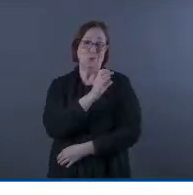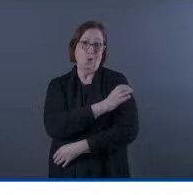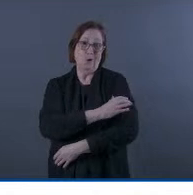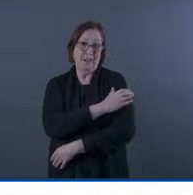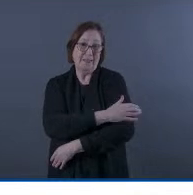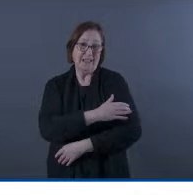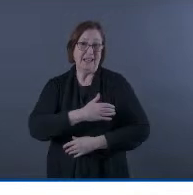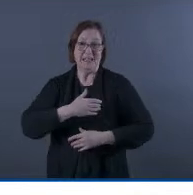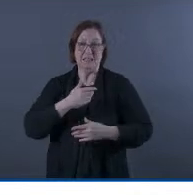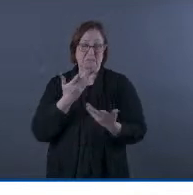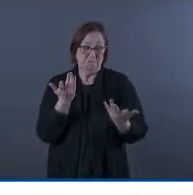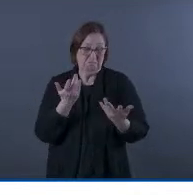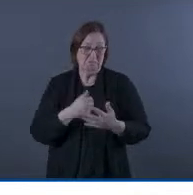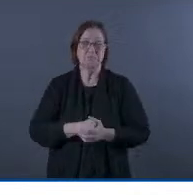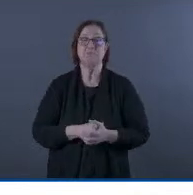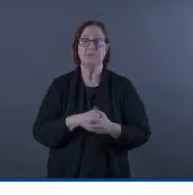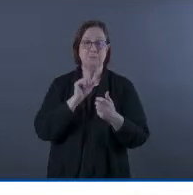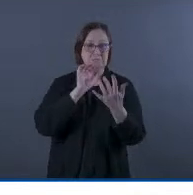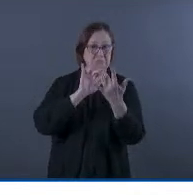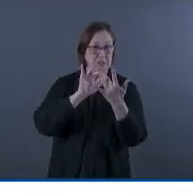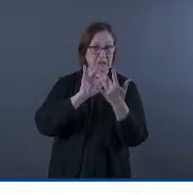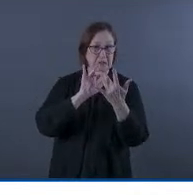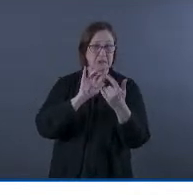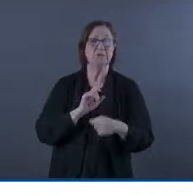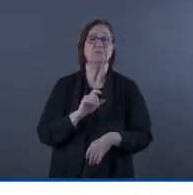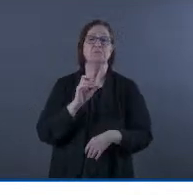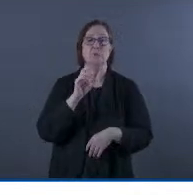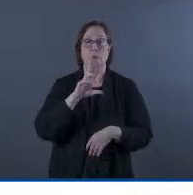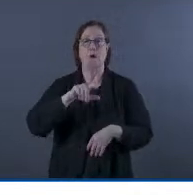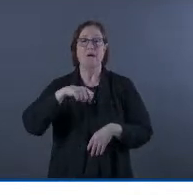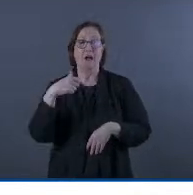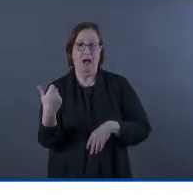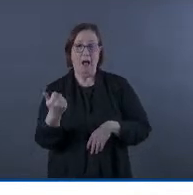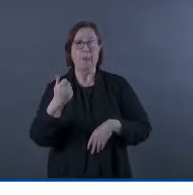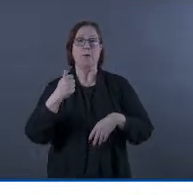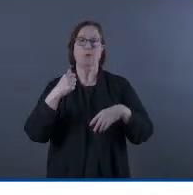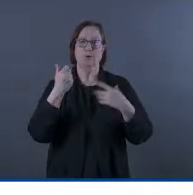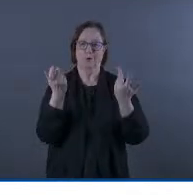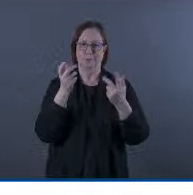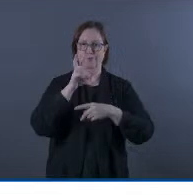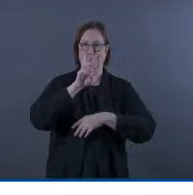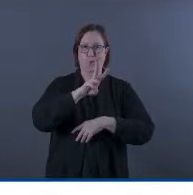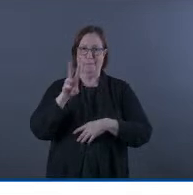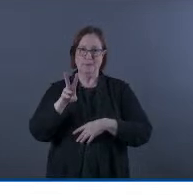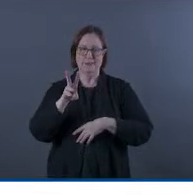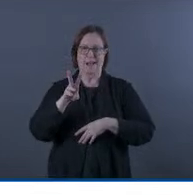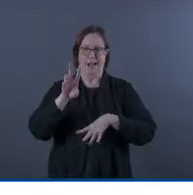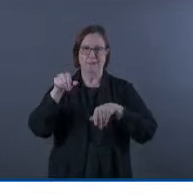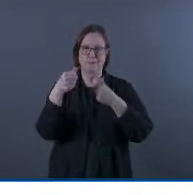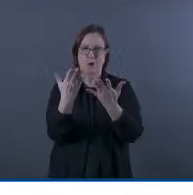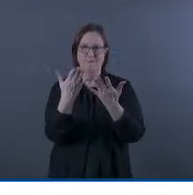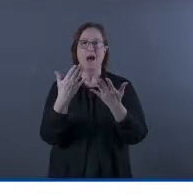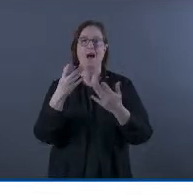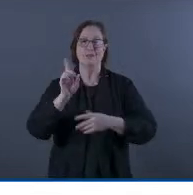or a vaccine locator provider. Alternatively, you can call the Washington State